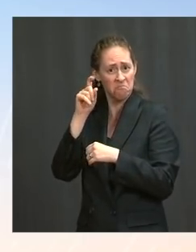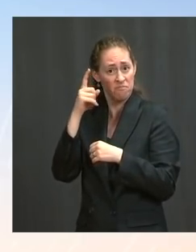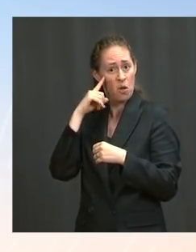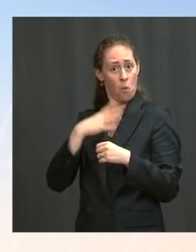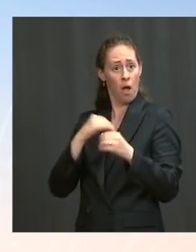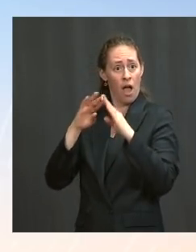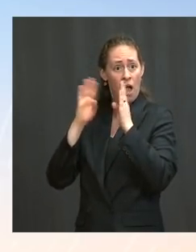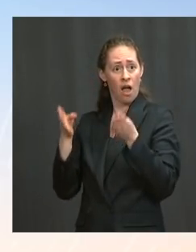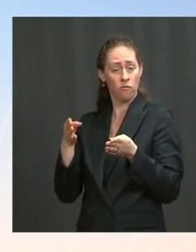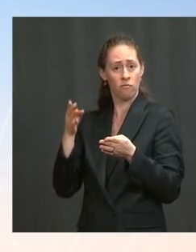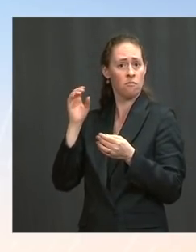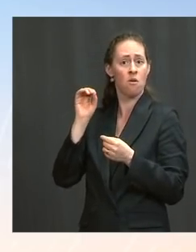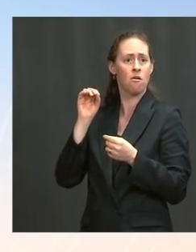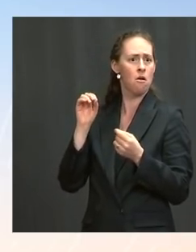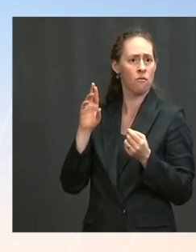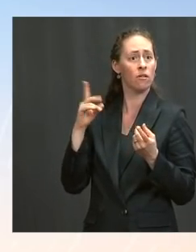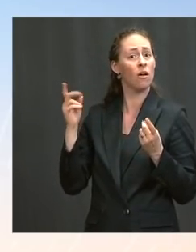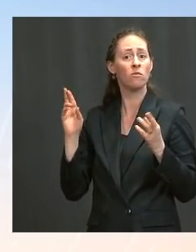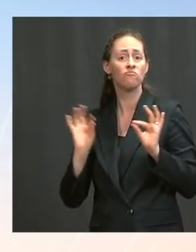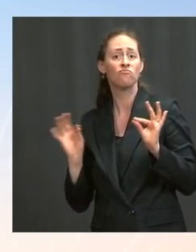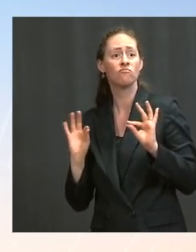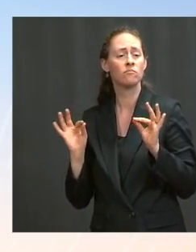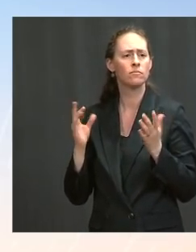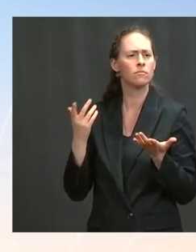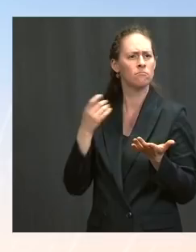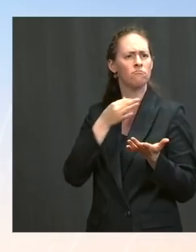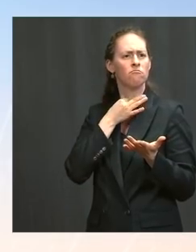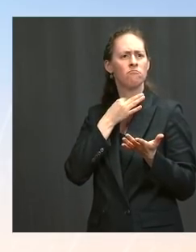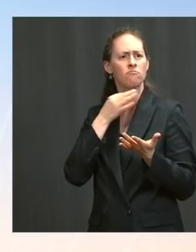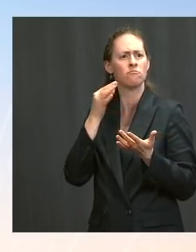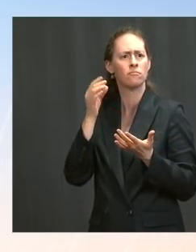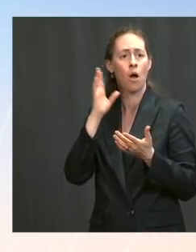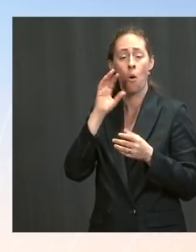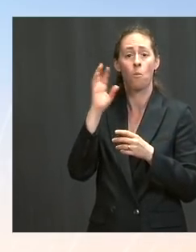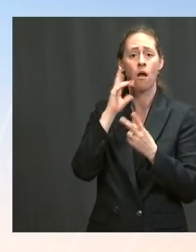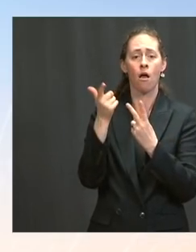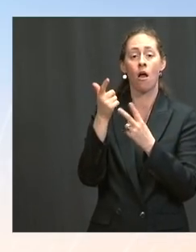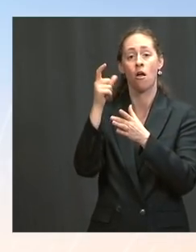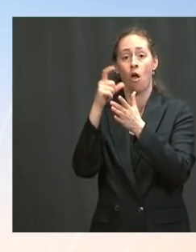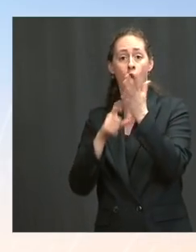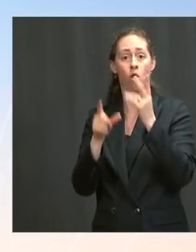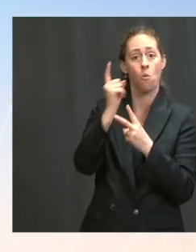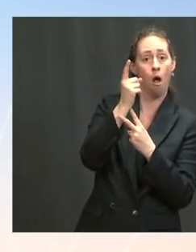feel he needs to yield to the Article 1 branch when it comes to the authorization of force? Ms. Psaki: Well, I would say that the President